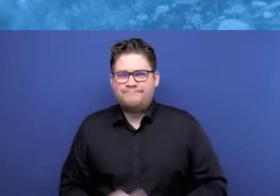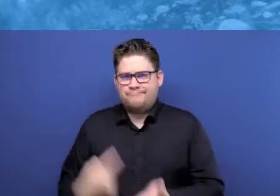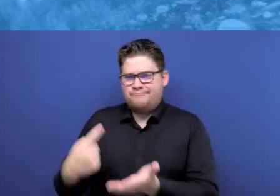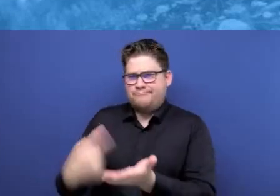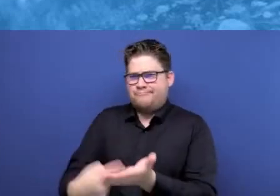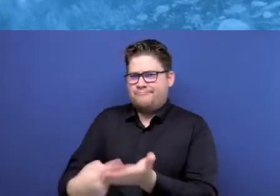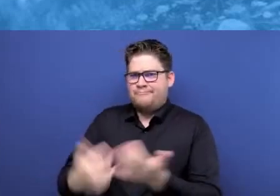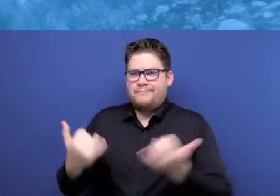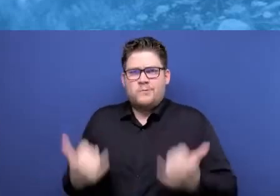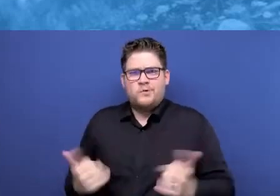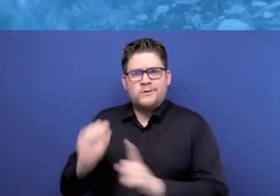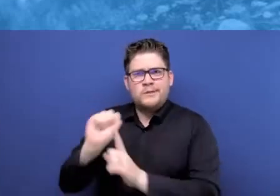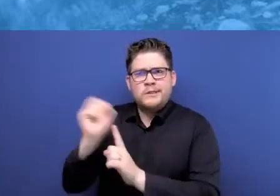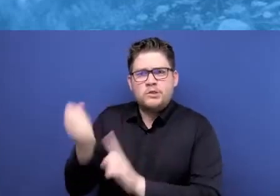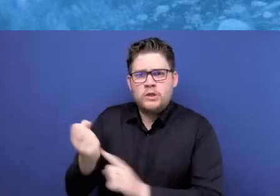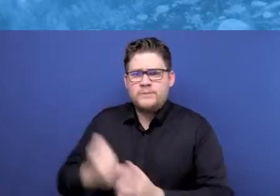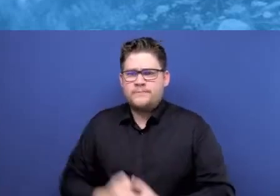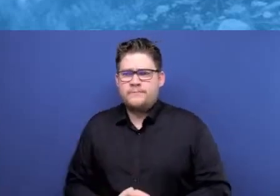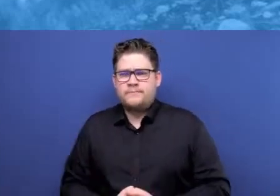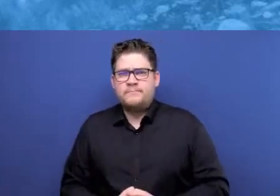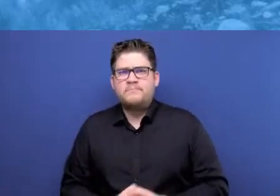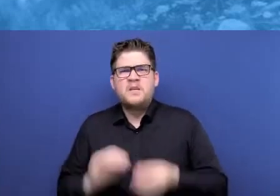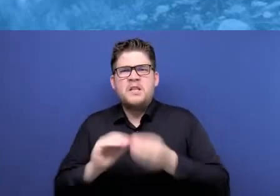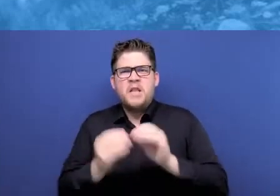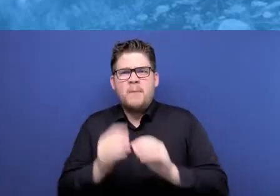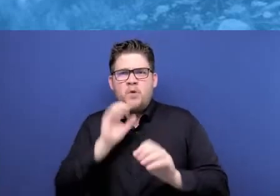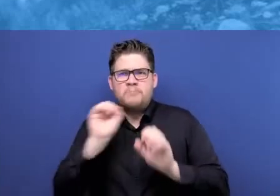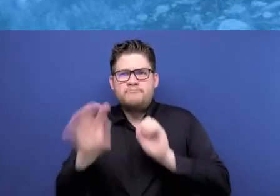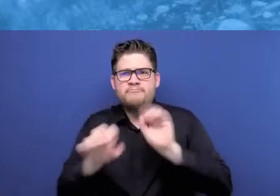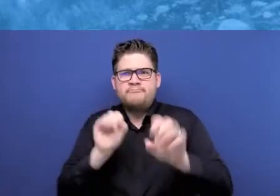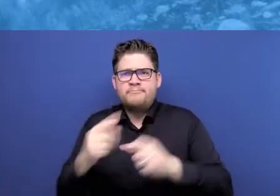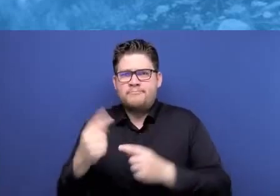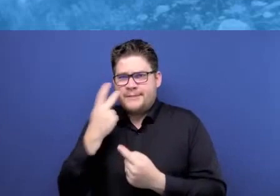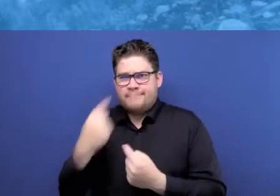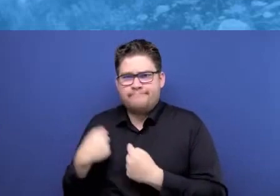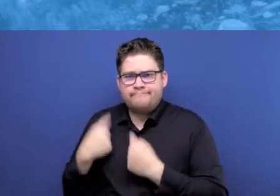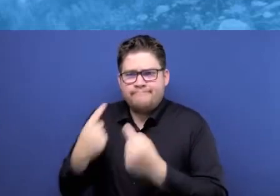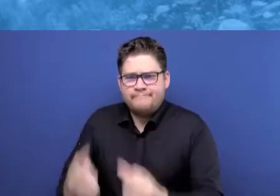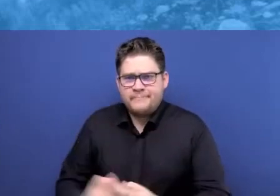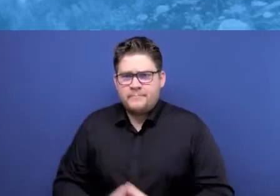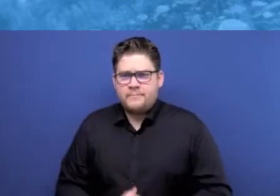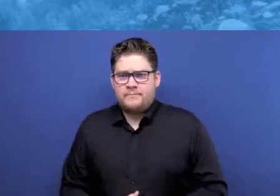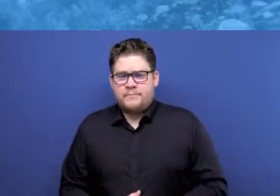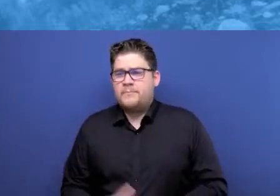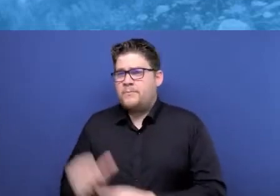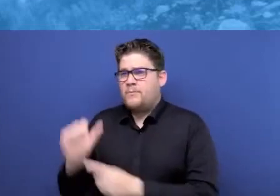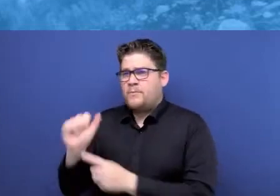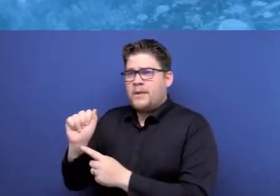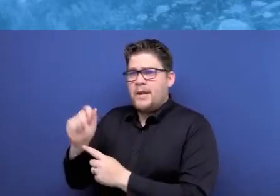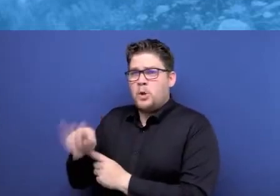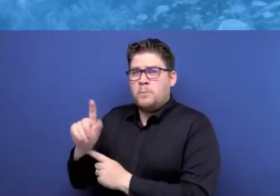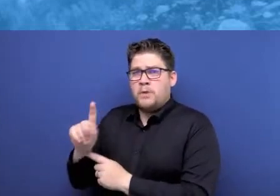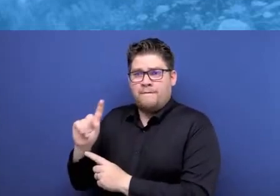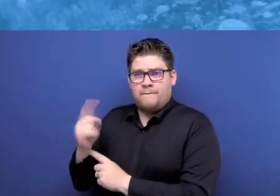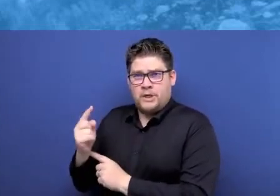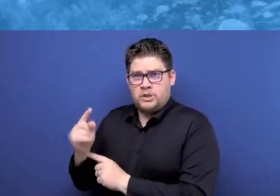we've seen year to date. So since April 1st, 2000 and 21. B